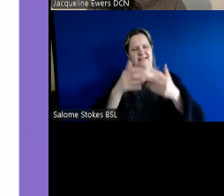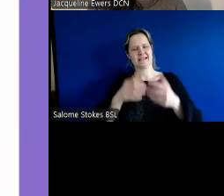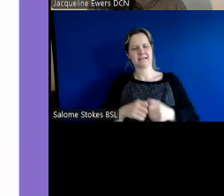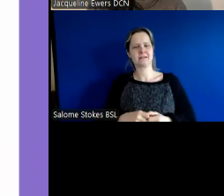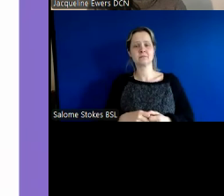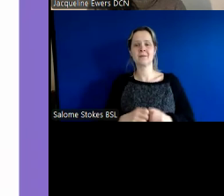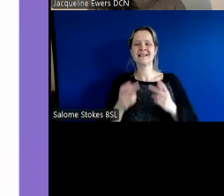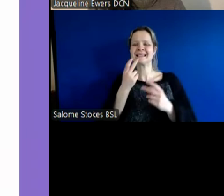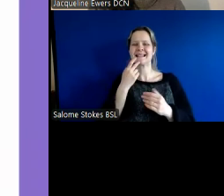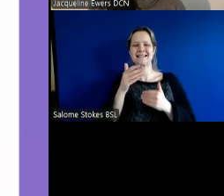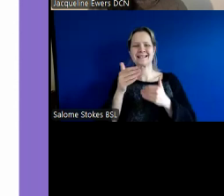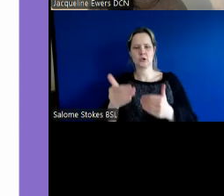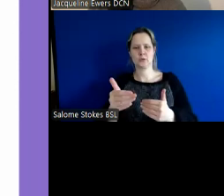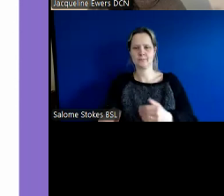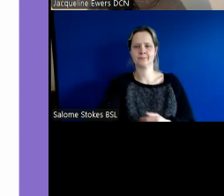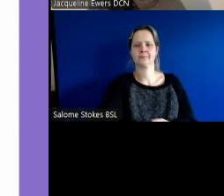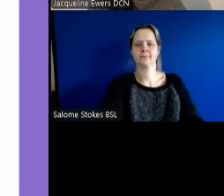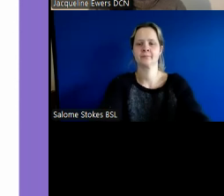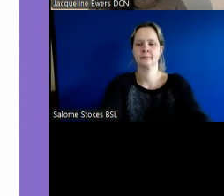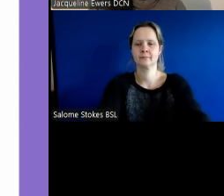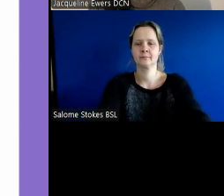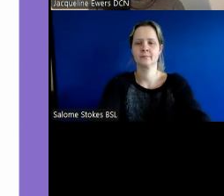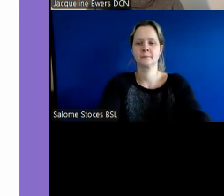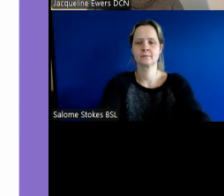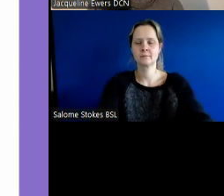I'm just going to look-- as a tech champion, I'm contacted